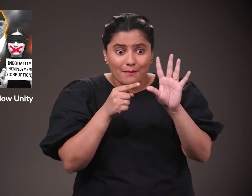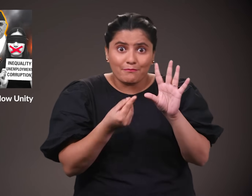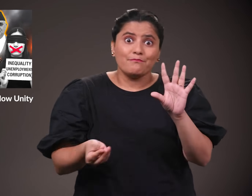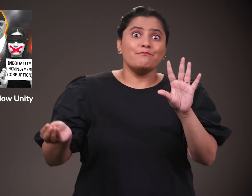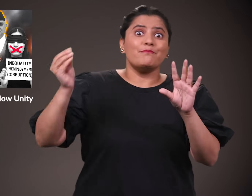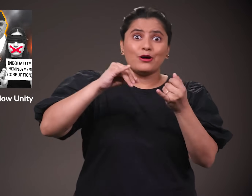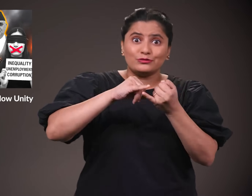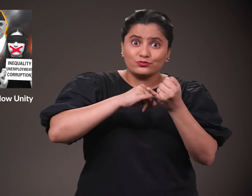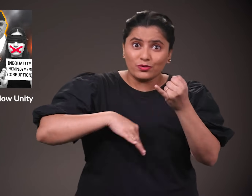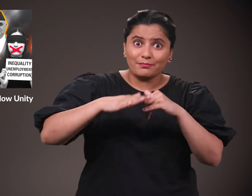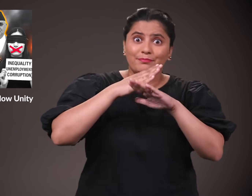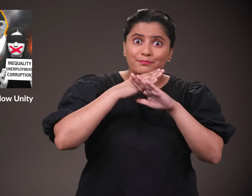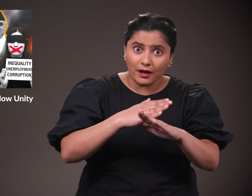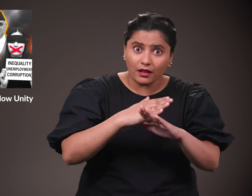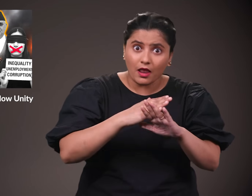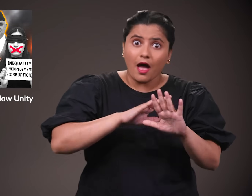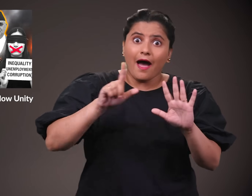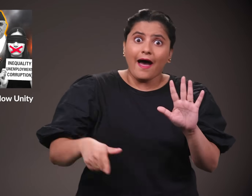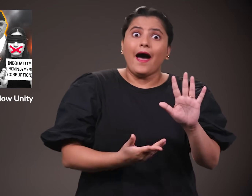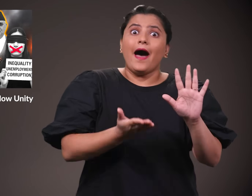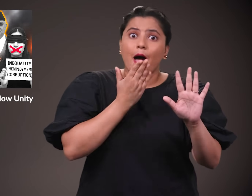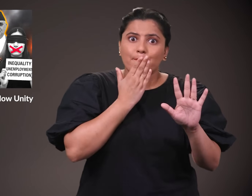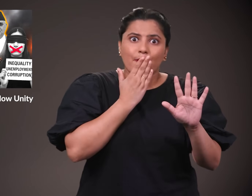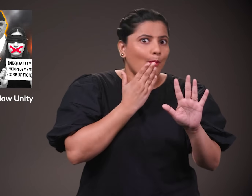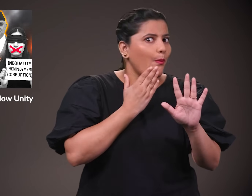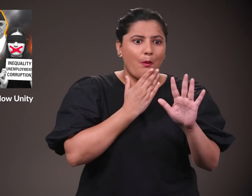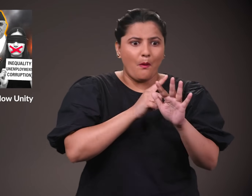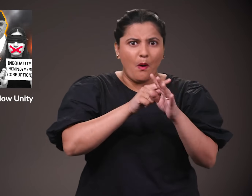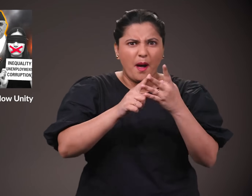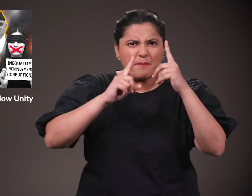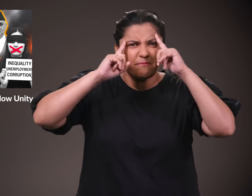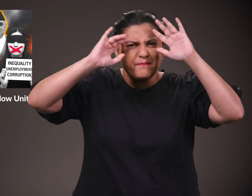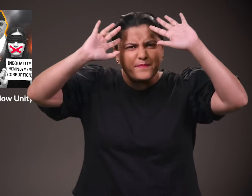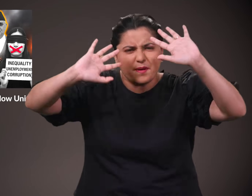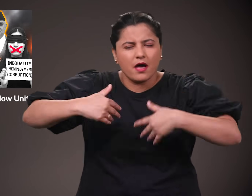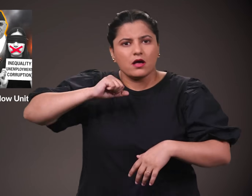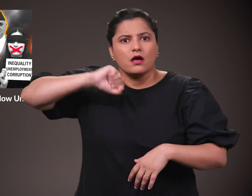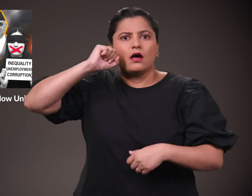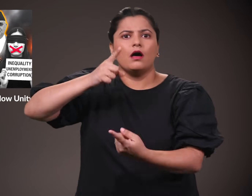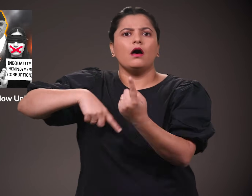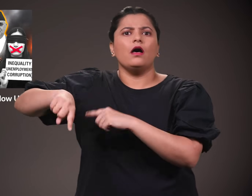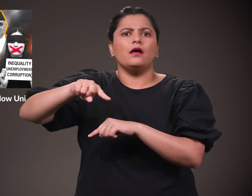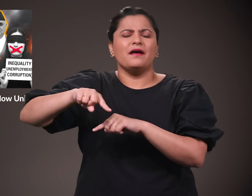lastly, the government suddenly imposed a ban on social media. People started protesting due to these reasons.